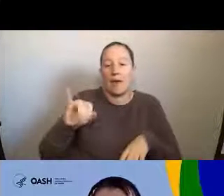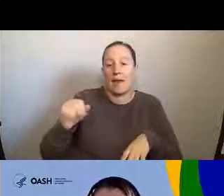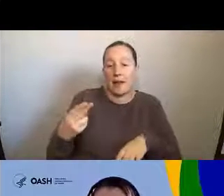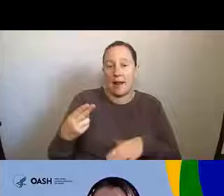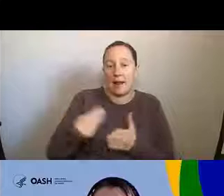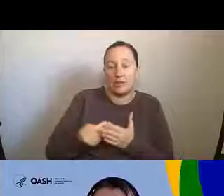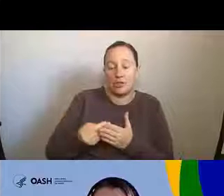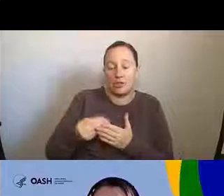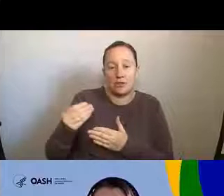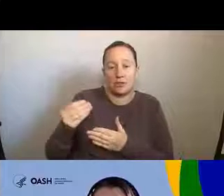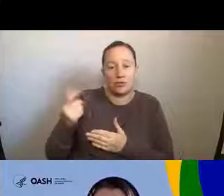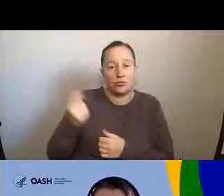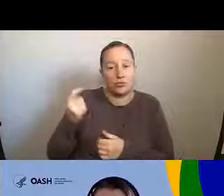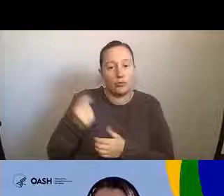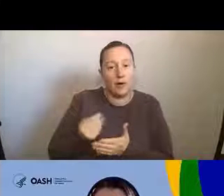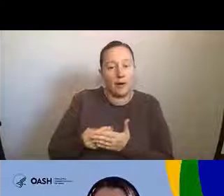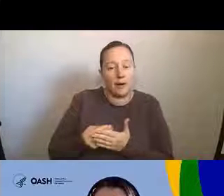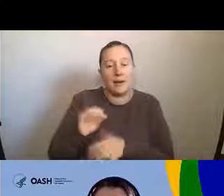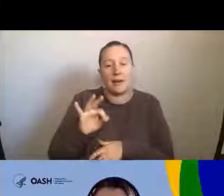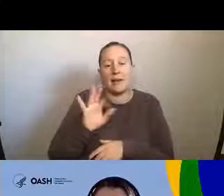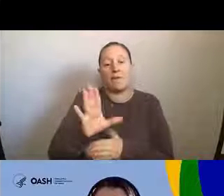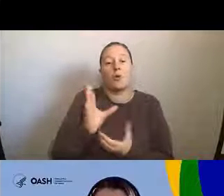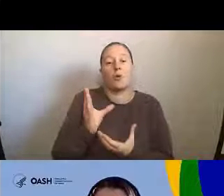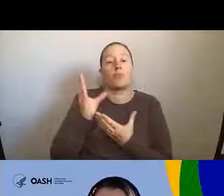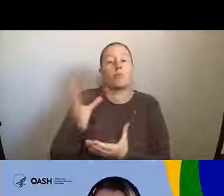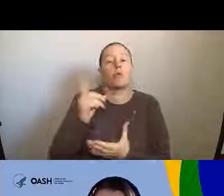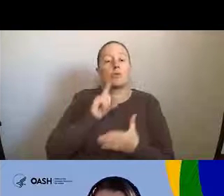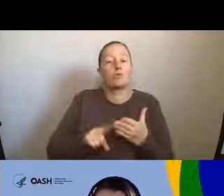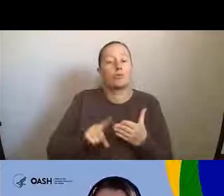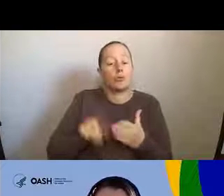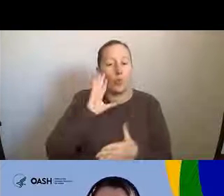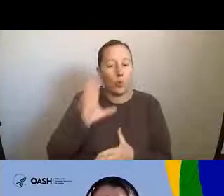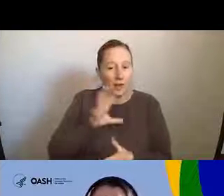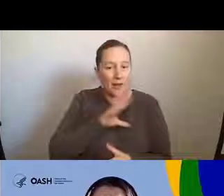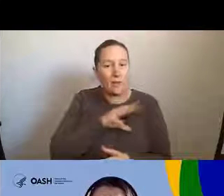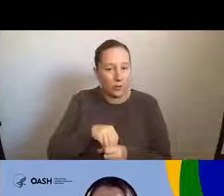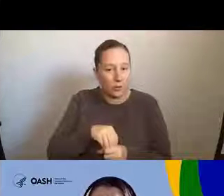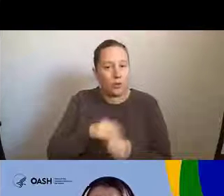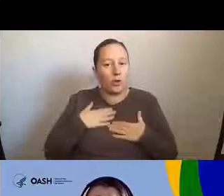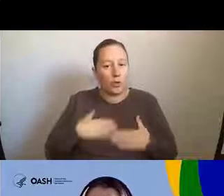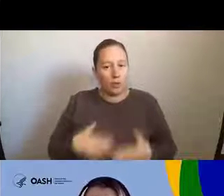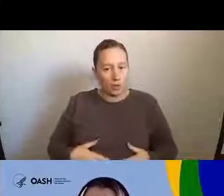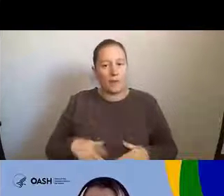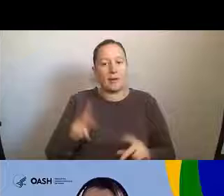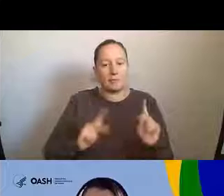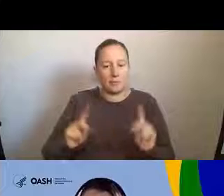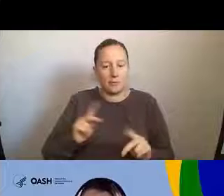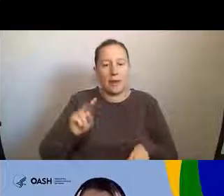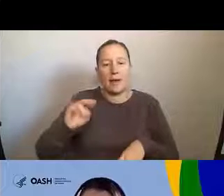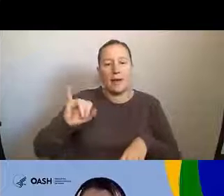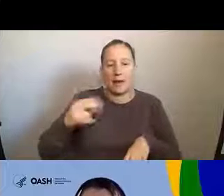if your proposed research will involve human participants, the NIH will, among other things,